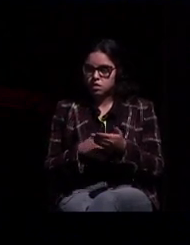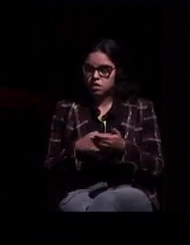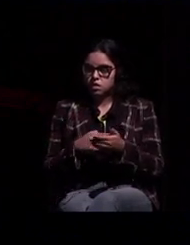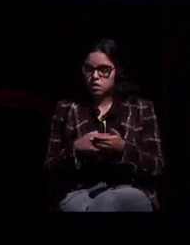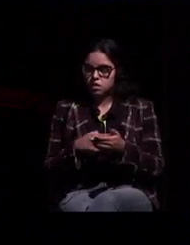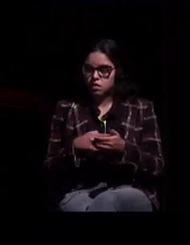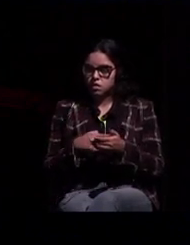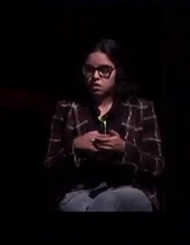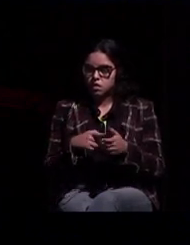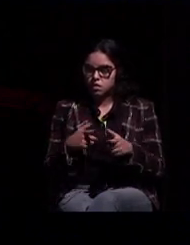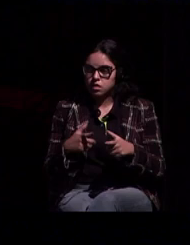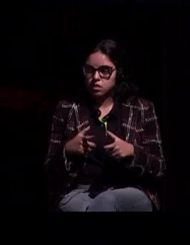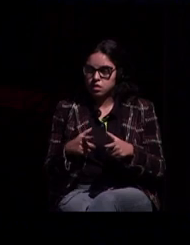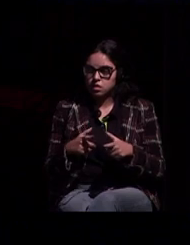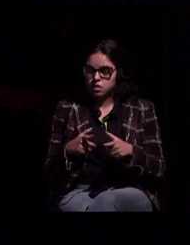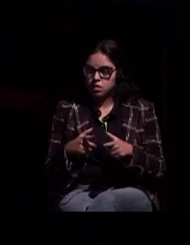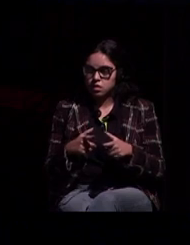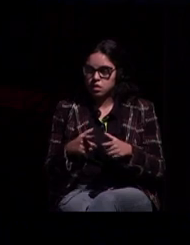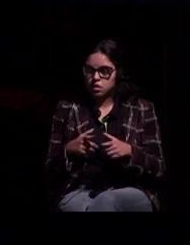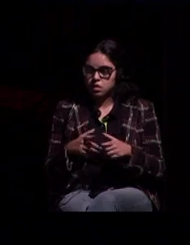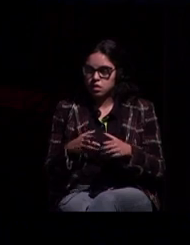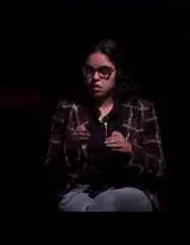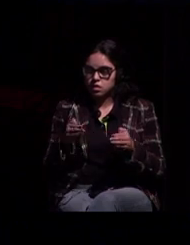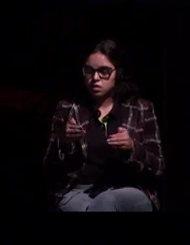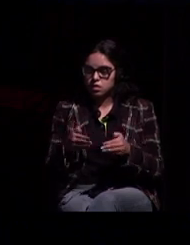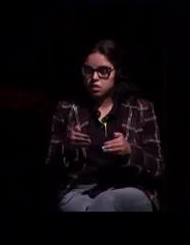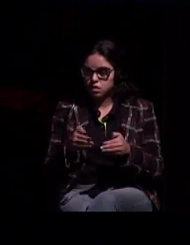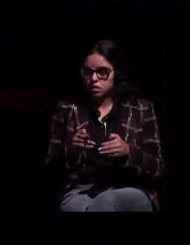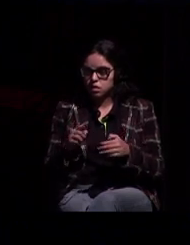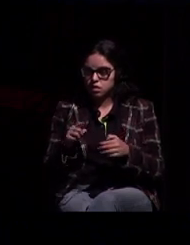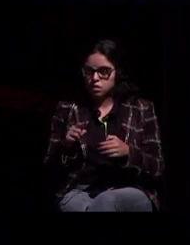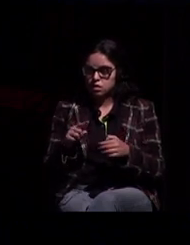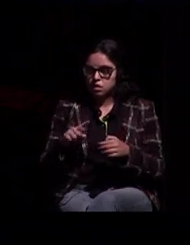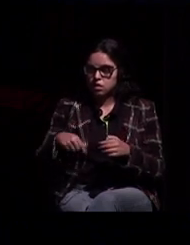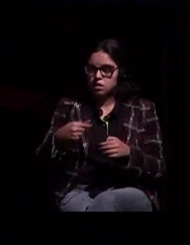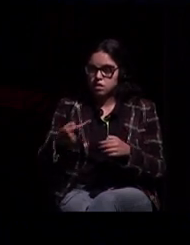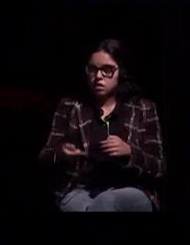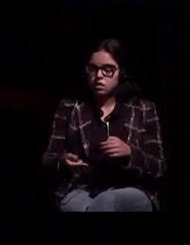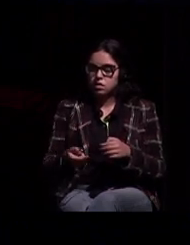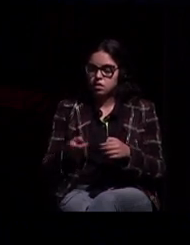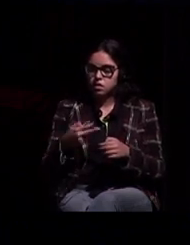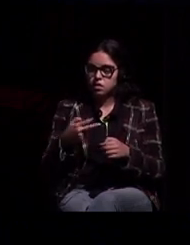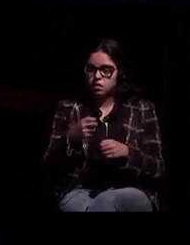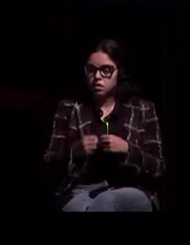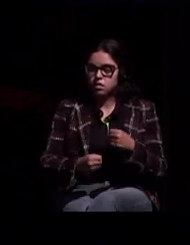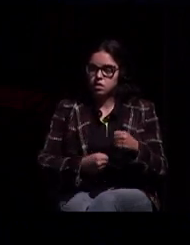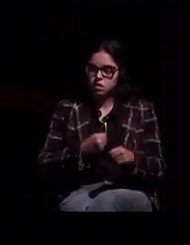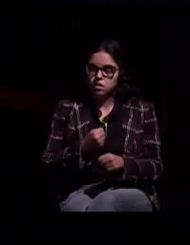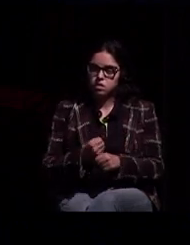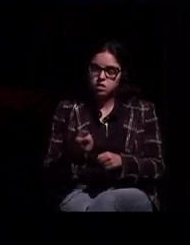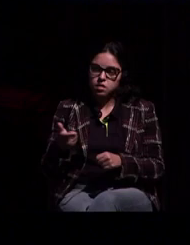If within two years the return over investment proves low they move to a different location.